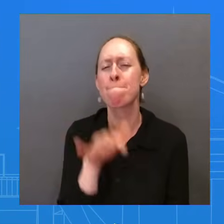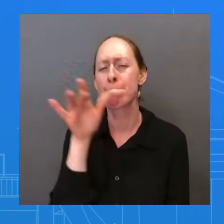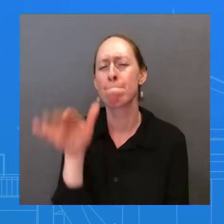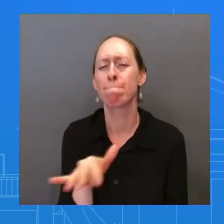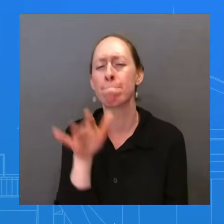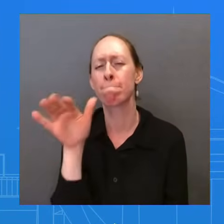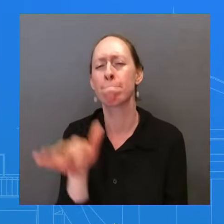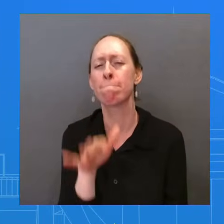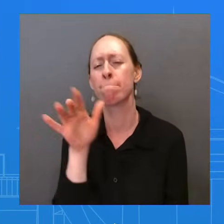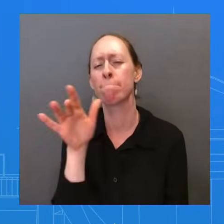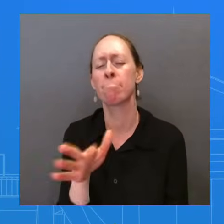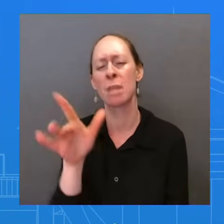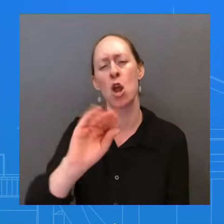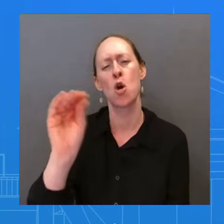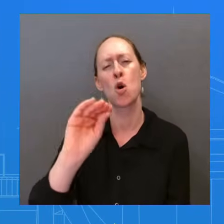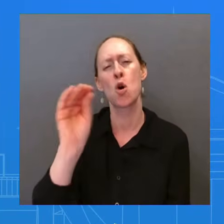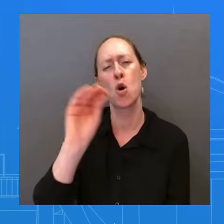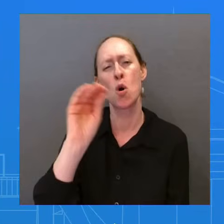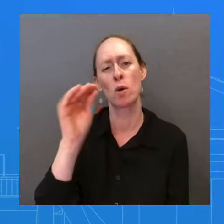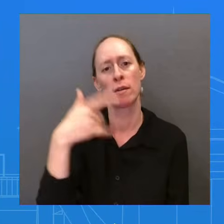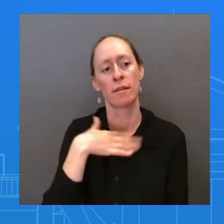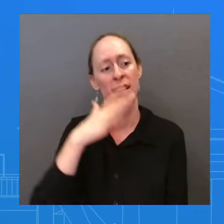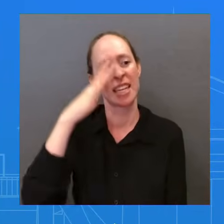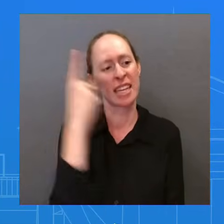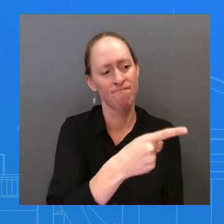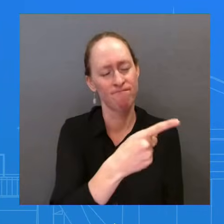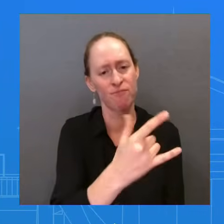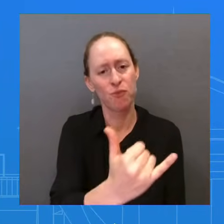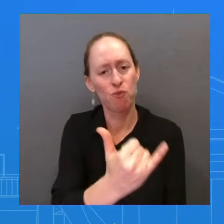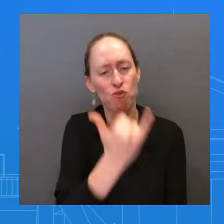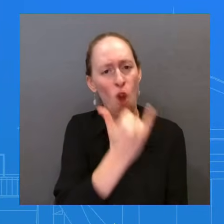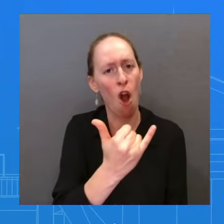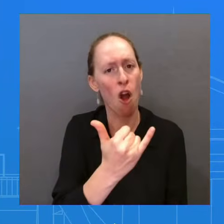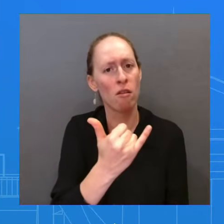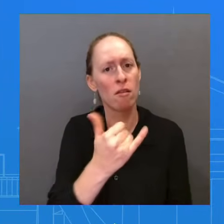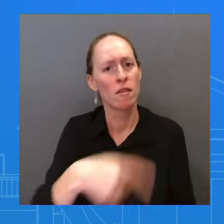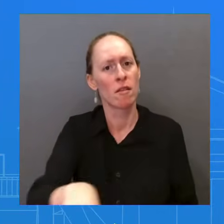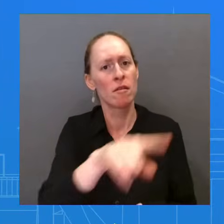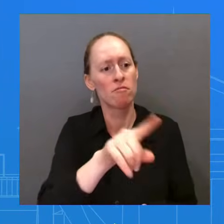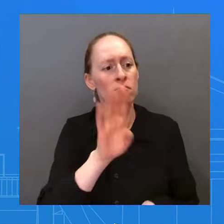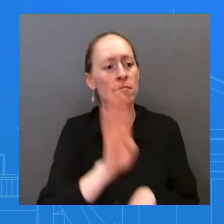and can't conduct business as they feel is appropriate.